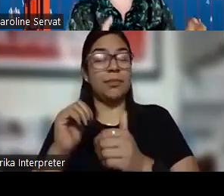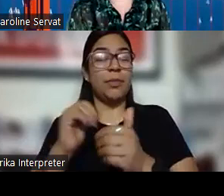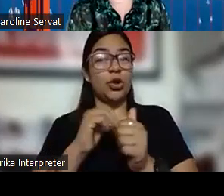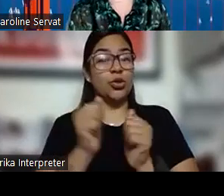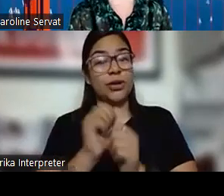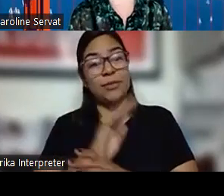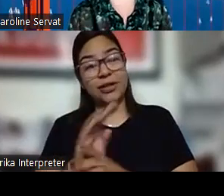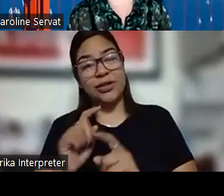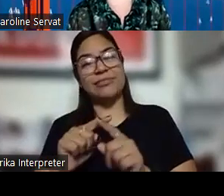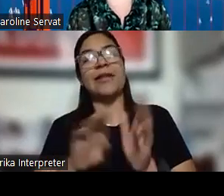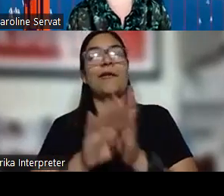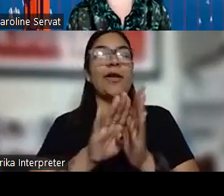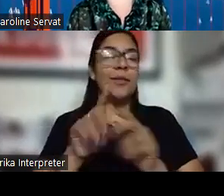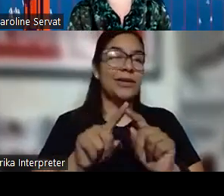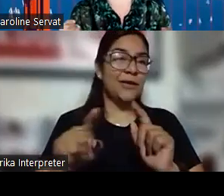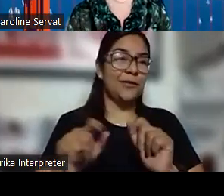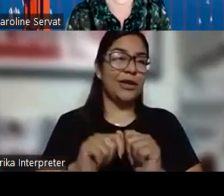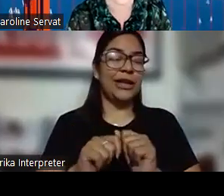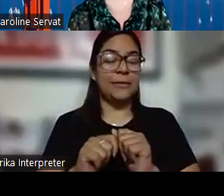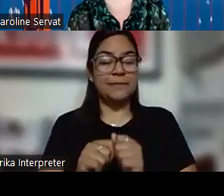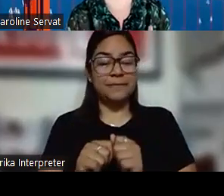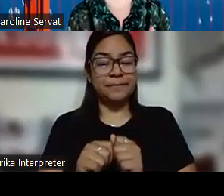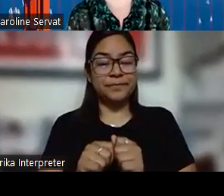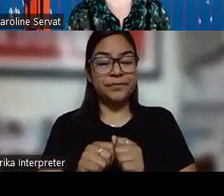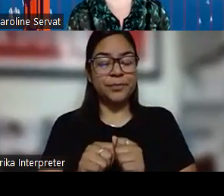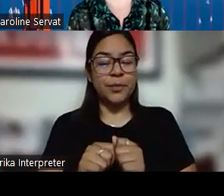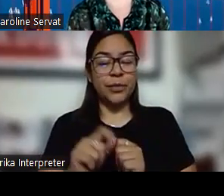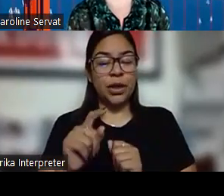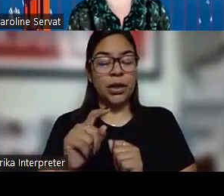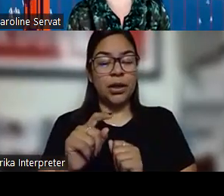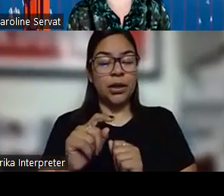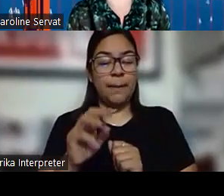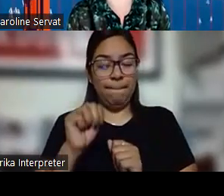marketing tools to cor and extended Partners to reinforce some of the standardized messaging